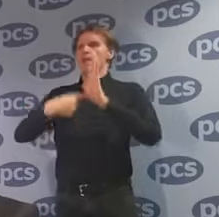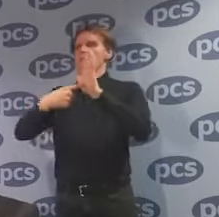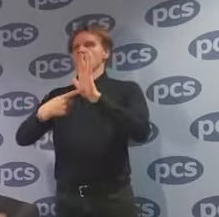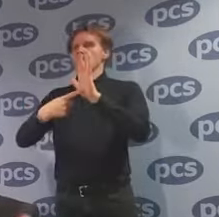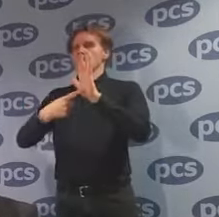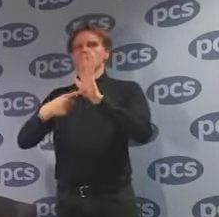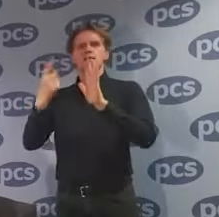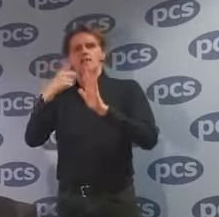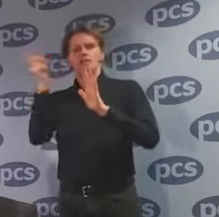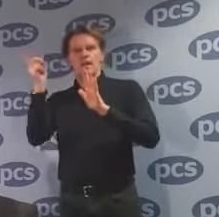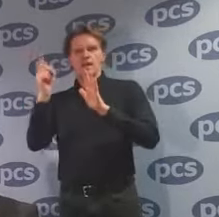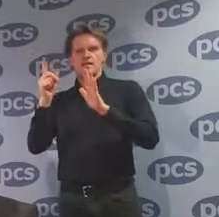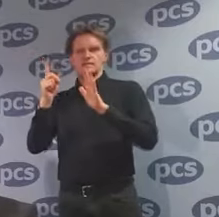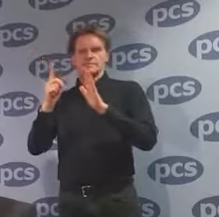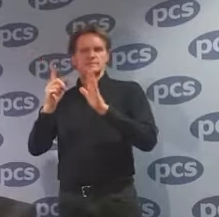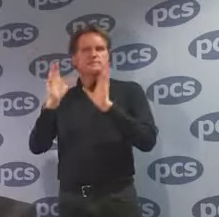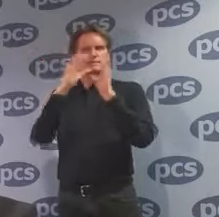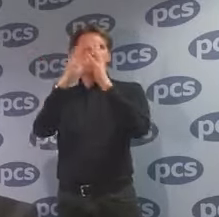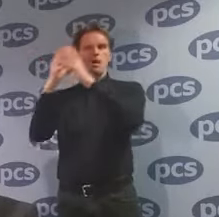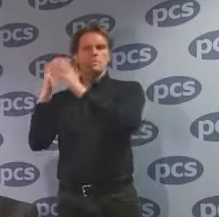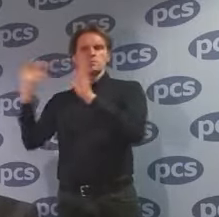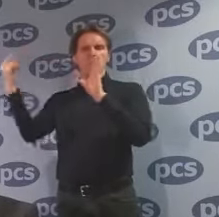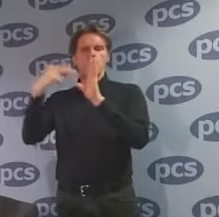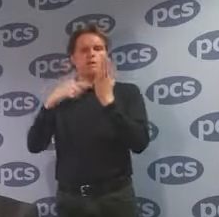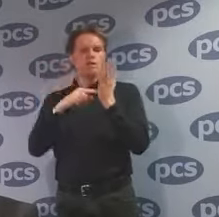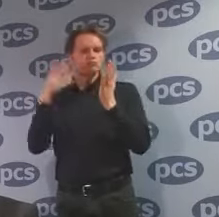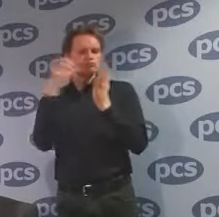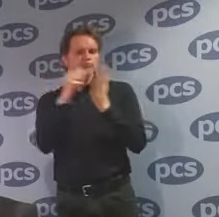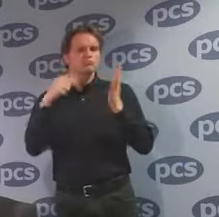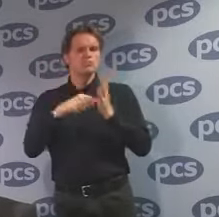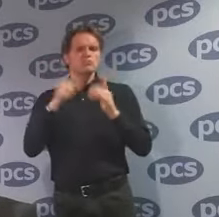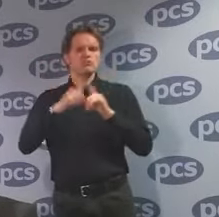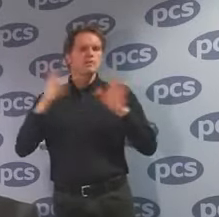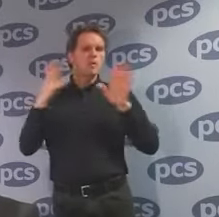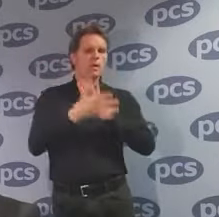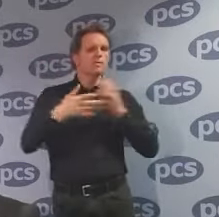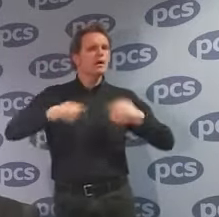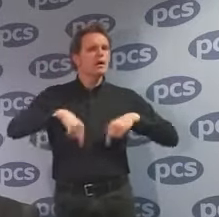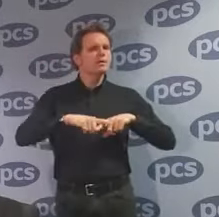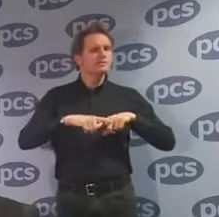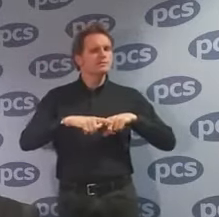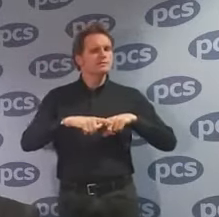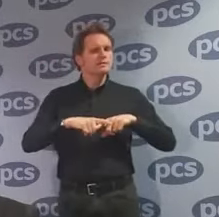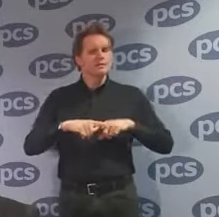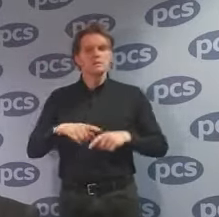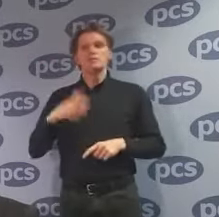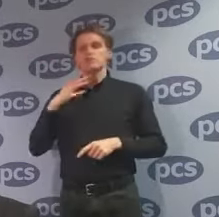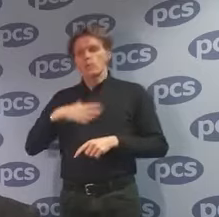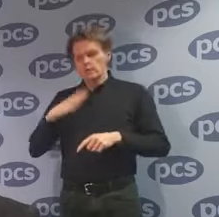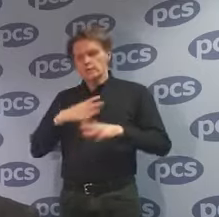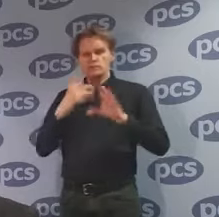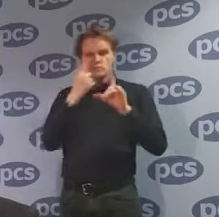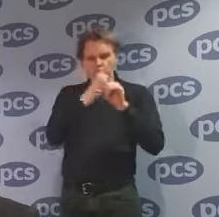thousands of our workplaces that the employer will use for purposes that won't be helpful and that's what we just need to talk about but I think our